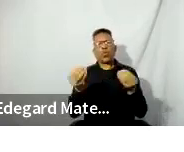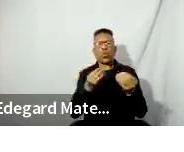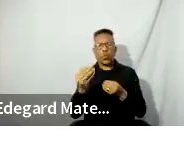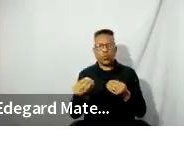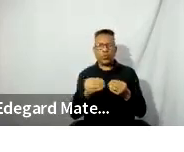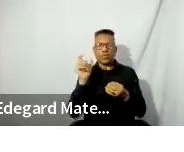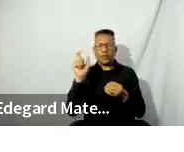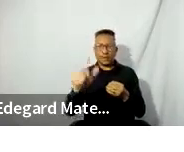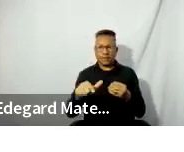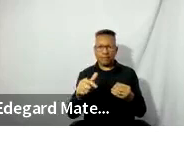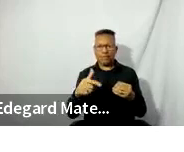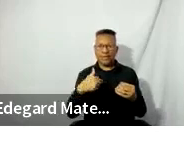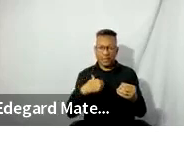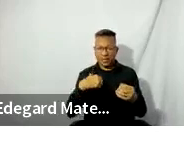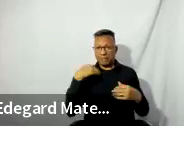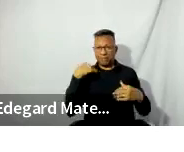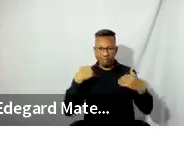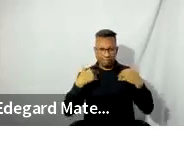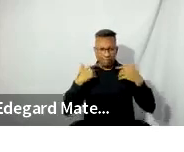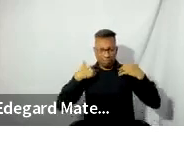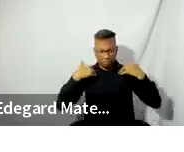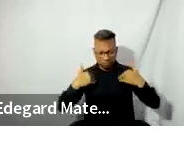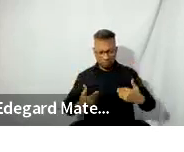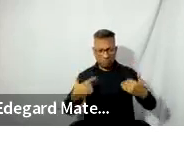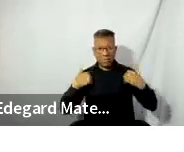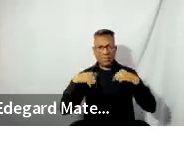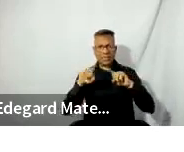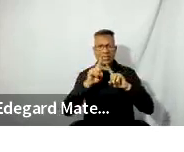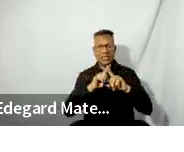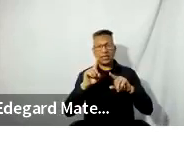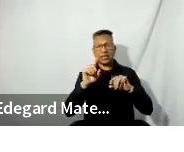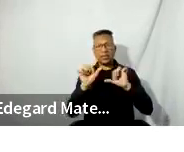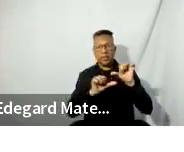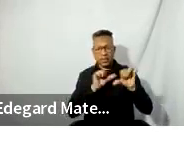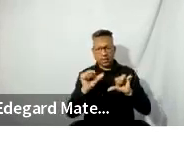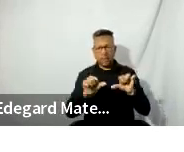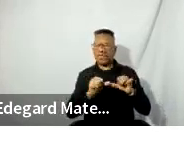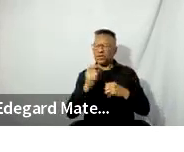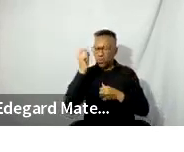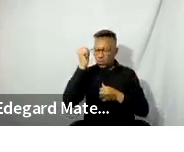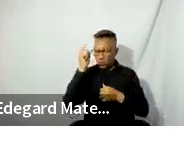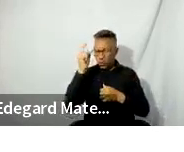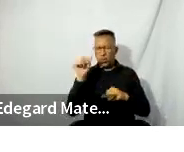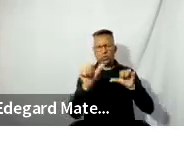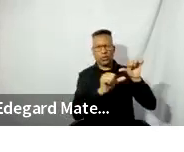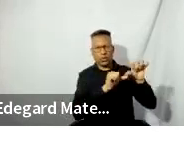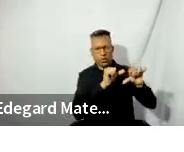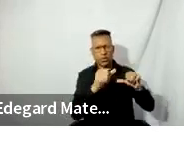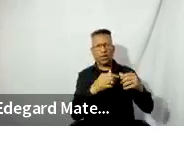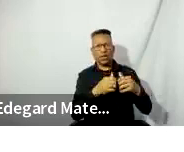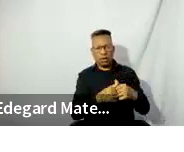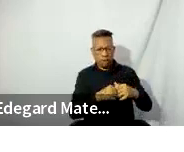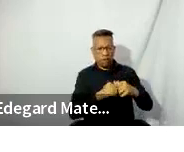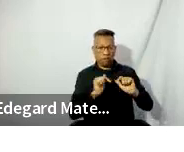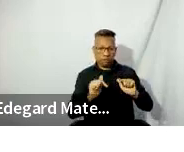functions which are reactive e, how they , how they are how they are transformed into the cultural cultural the active cultural the active functions of a